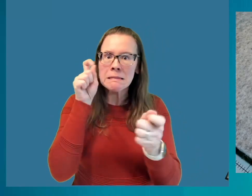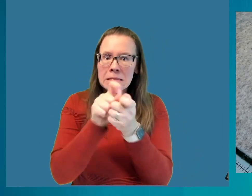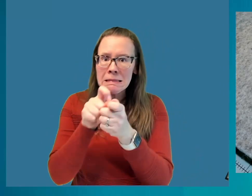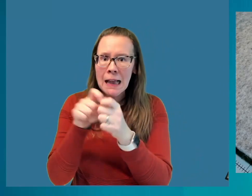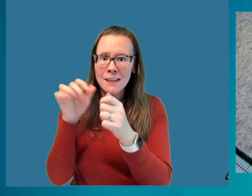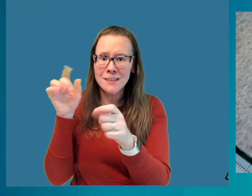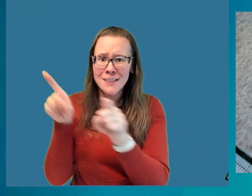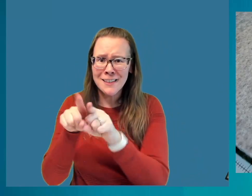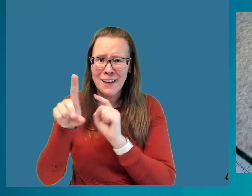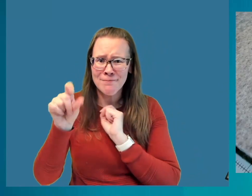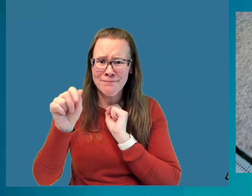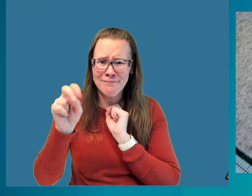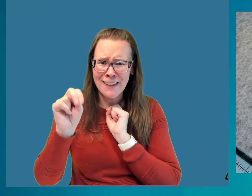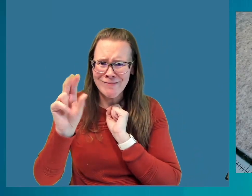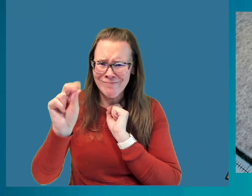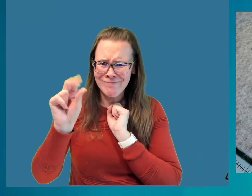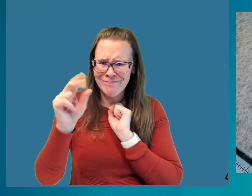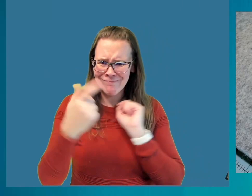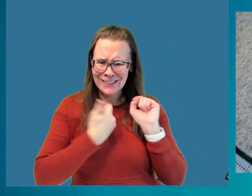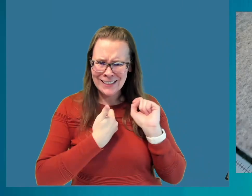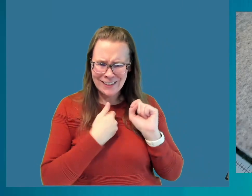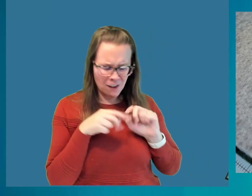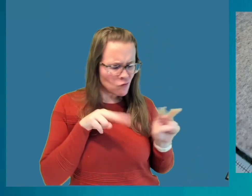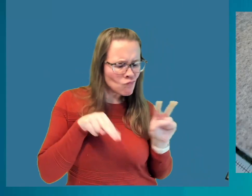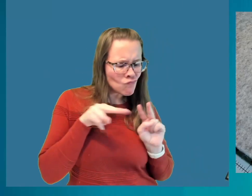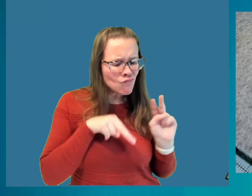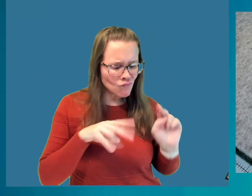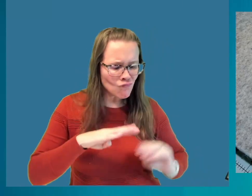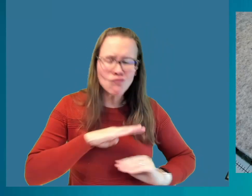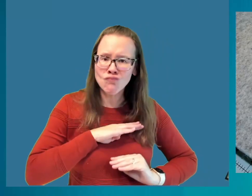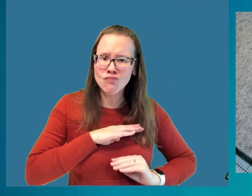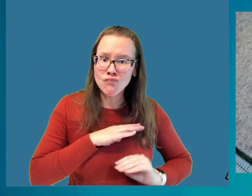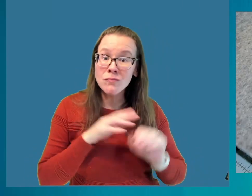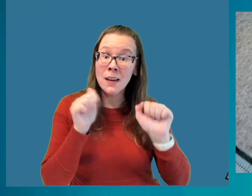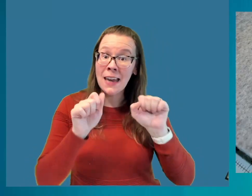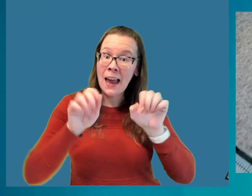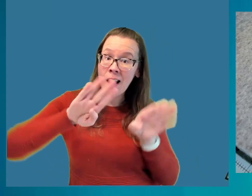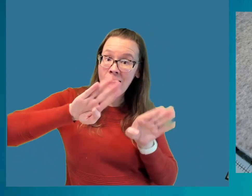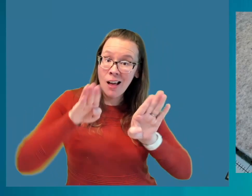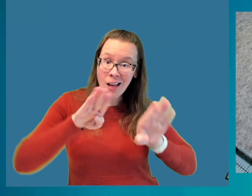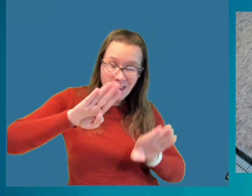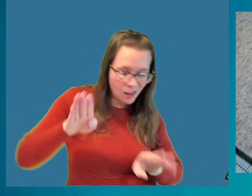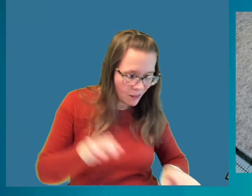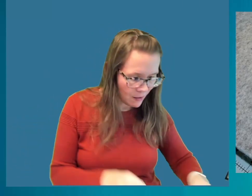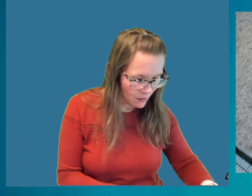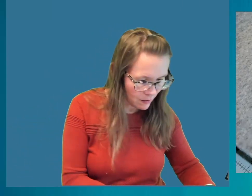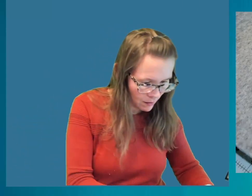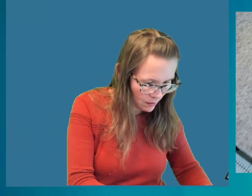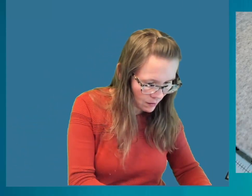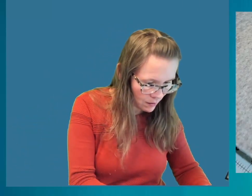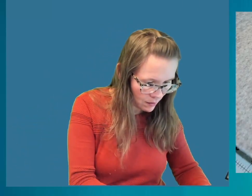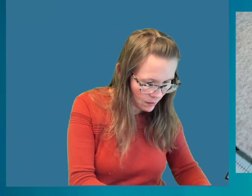look at it again. You don't have to follow the pattern at this point. I'm the one who created this.. the pattern, so I can decide to change it at this point.